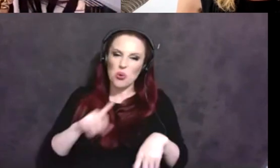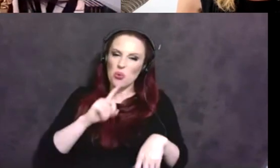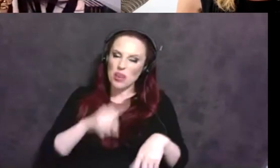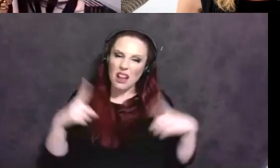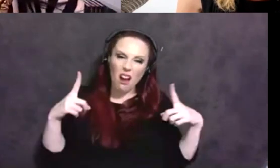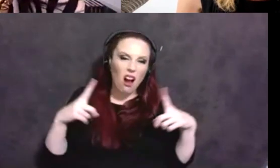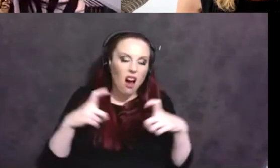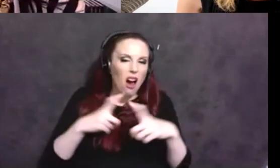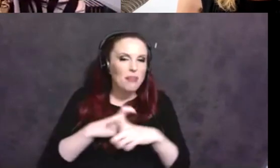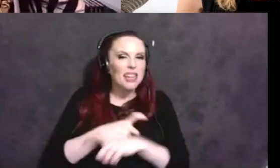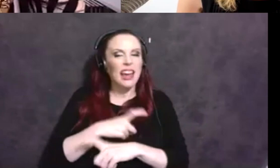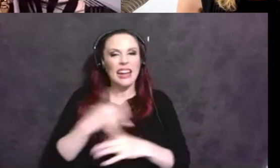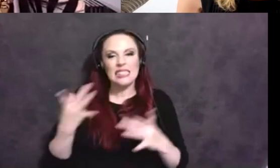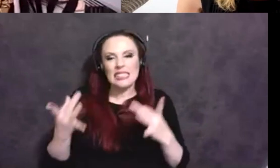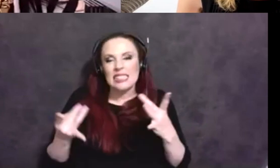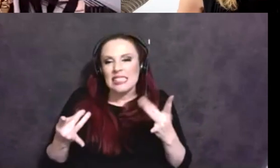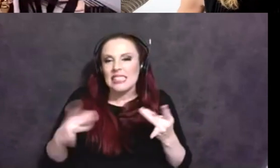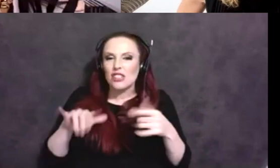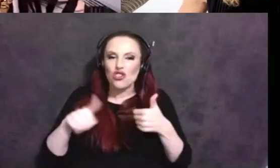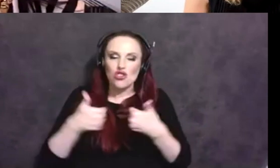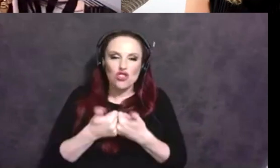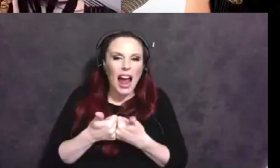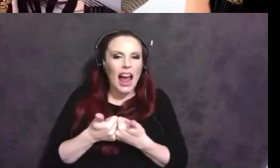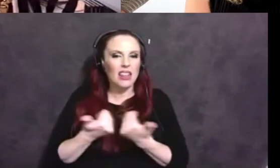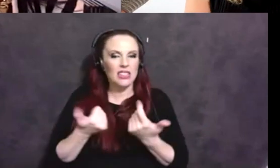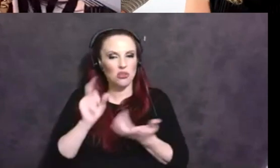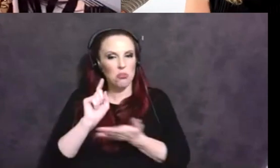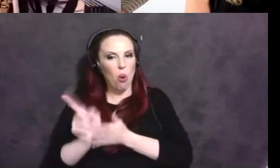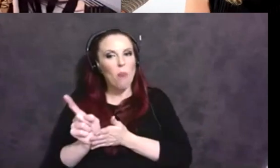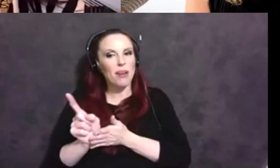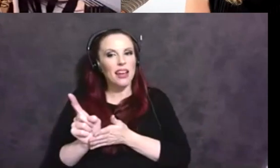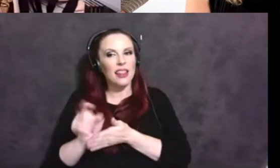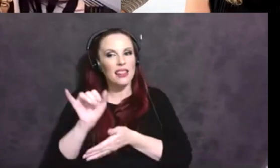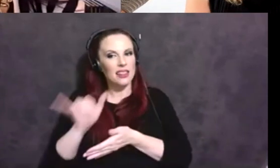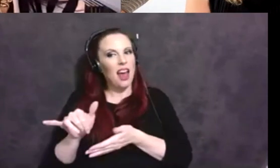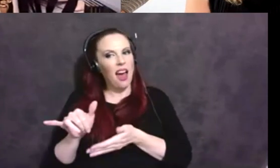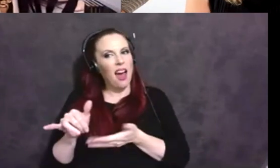and we are supposed to be focused on how to do a better job in the backdrop of this pandemic